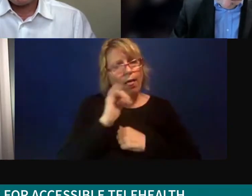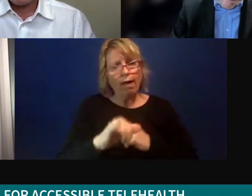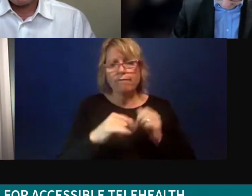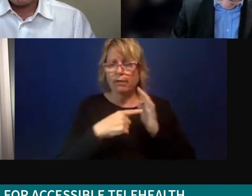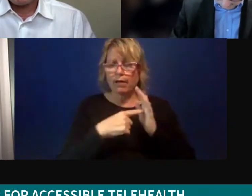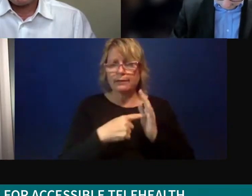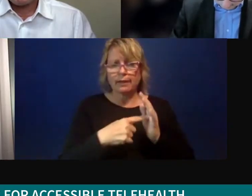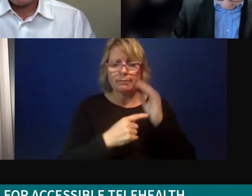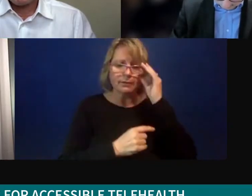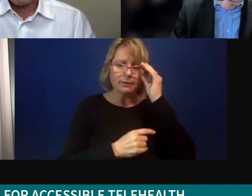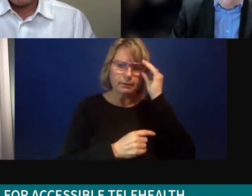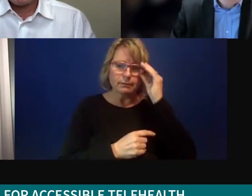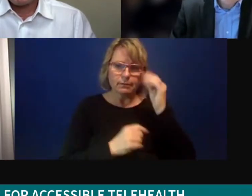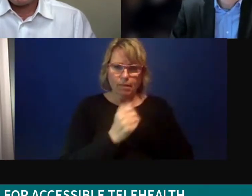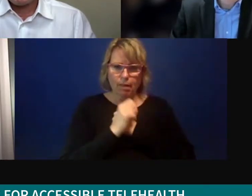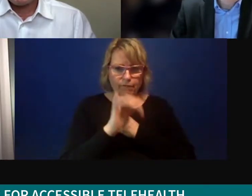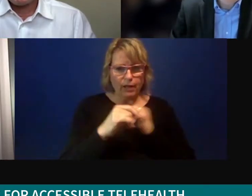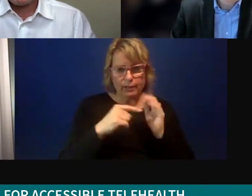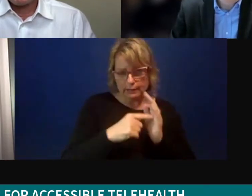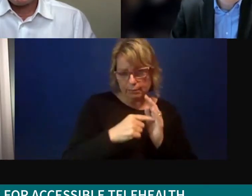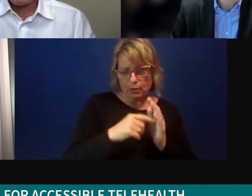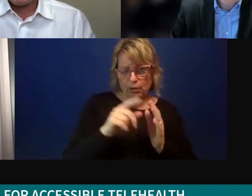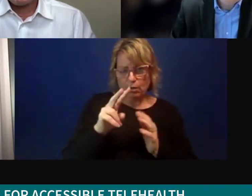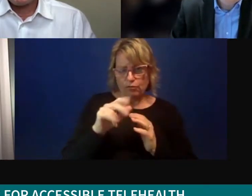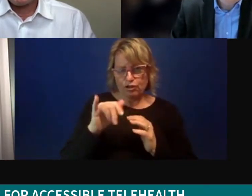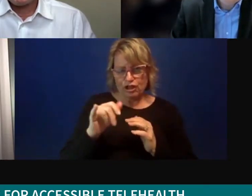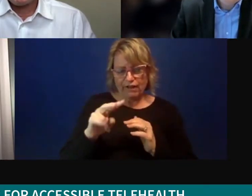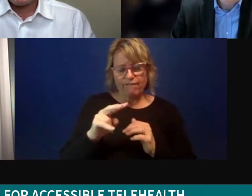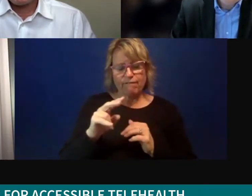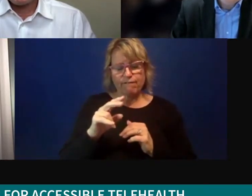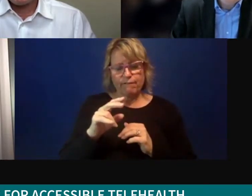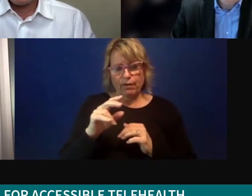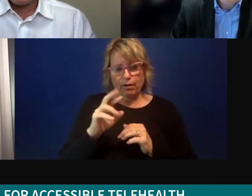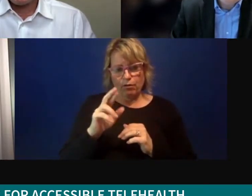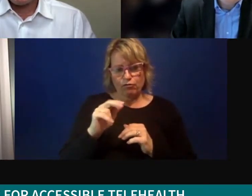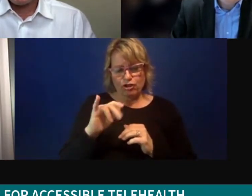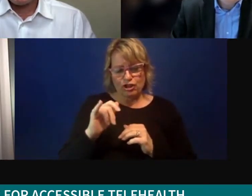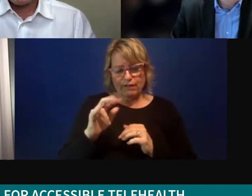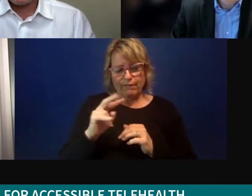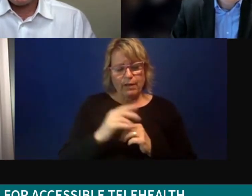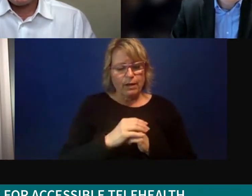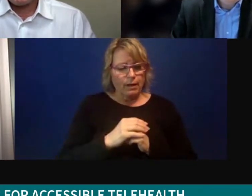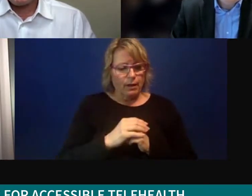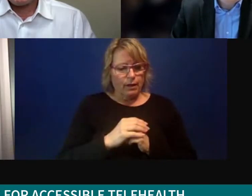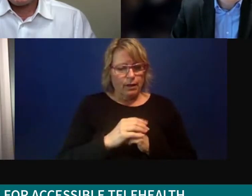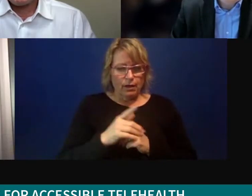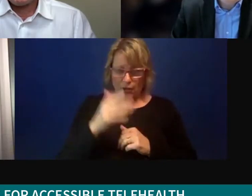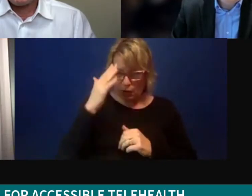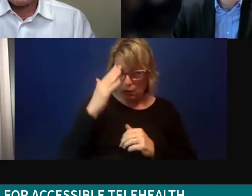And I wonder, are there examples that you know of where that's not as easily resolved?